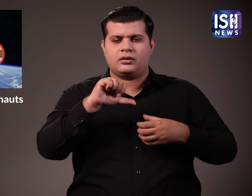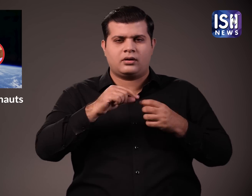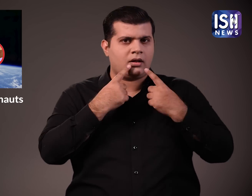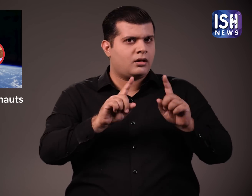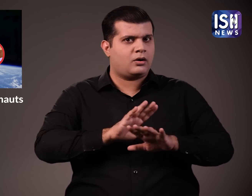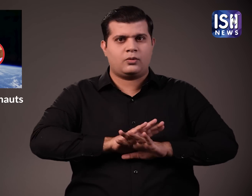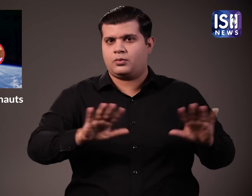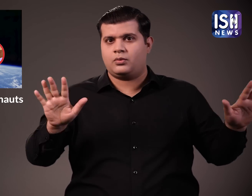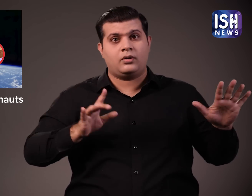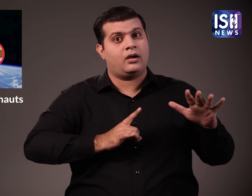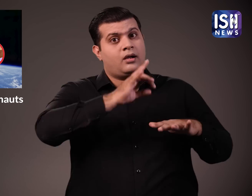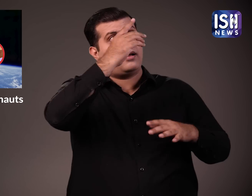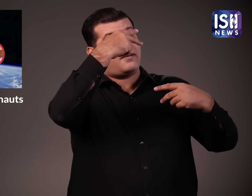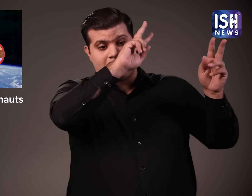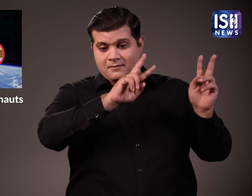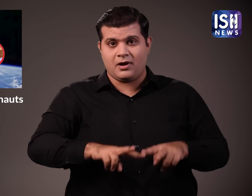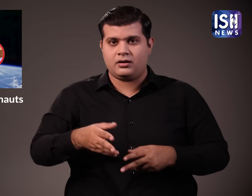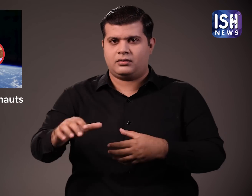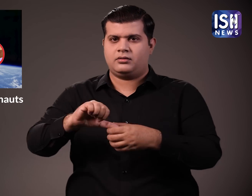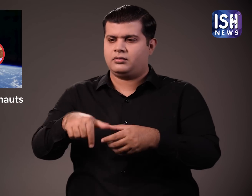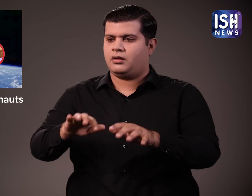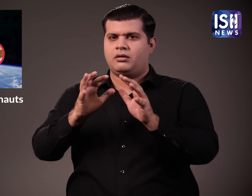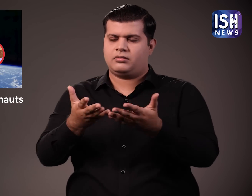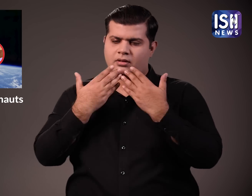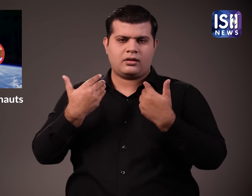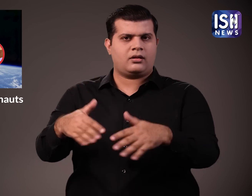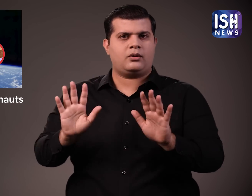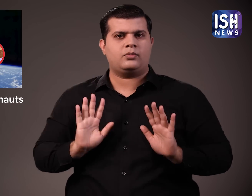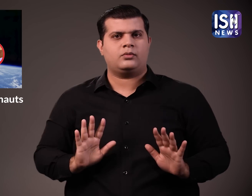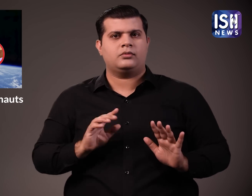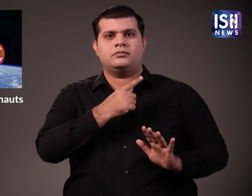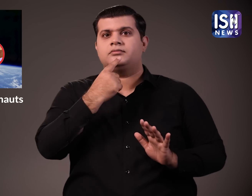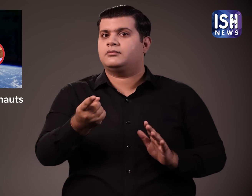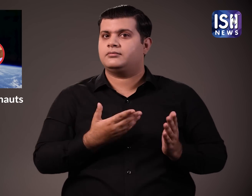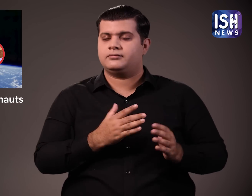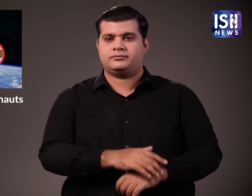Hence, it is prohibited, but you can have it after returning to Earth.